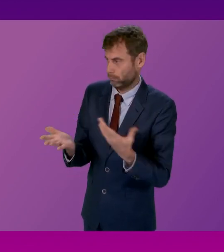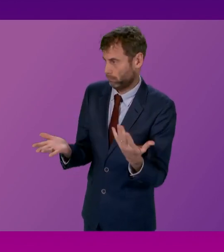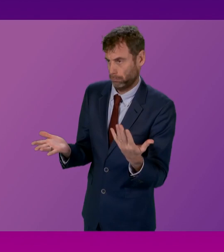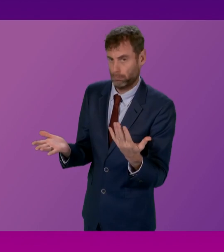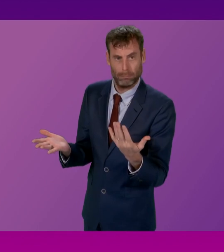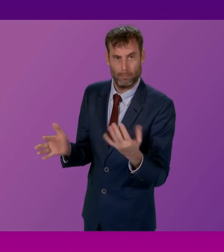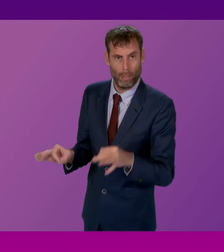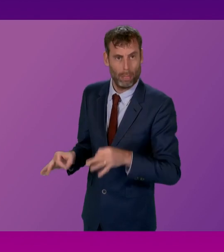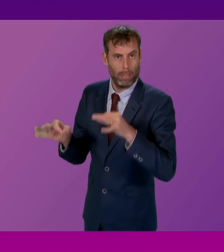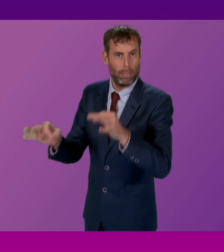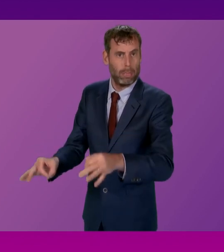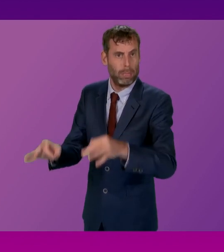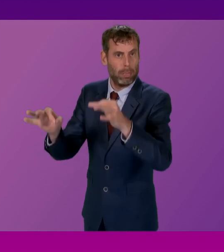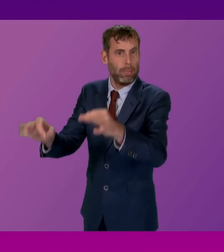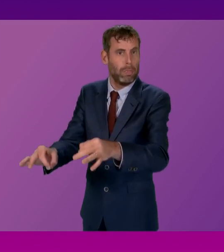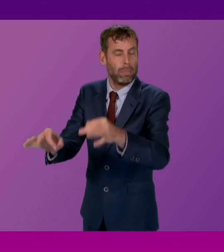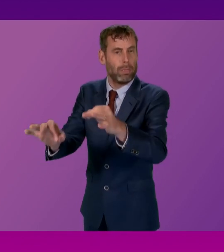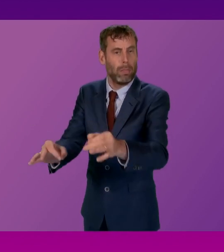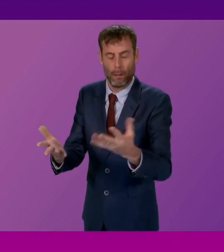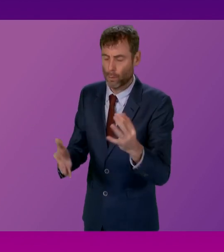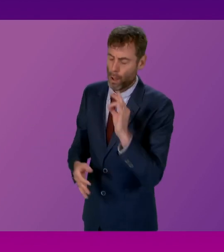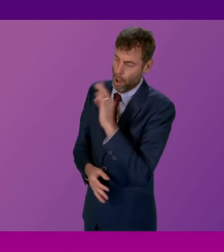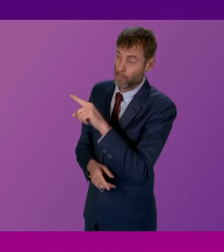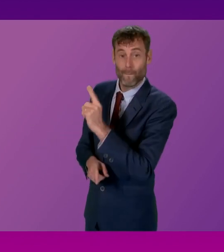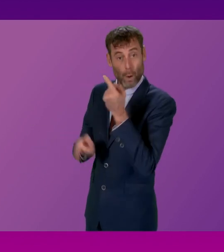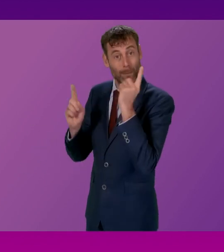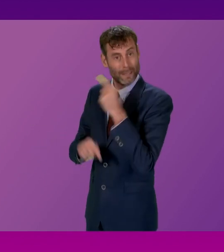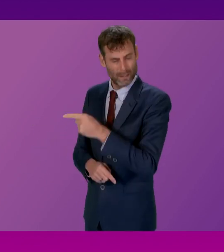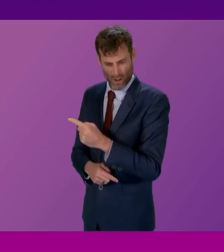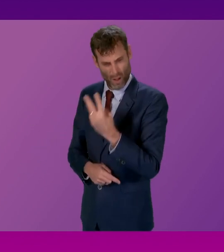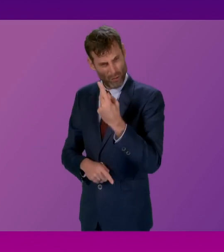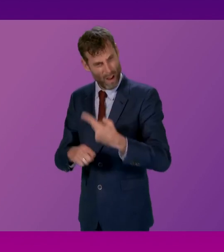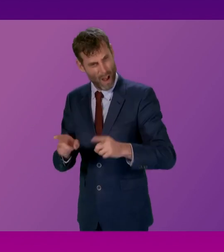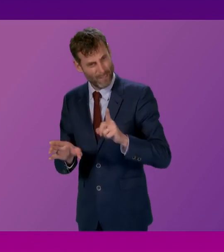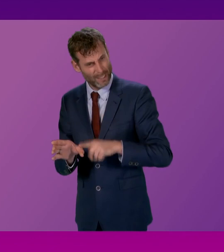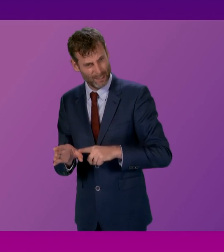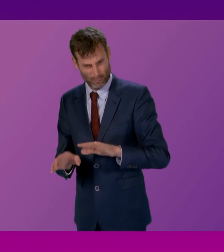come and gone. Does the First Minister accept that that is not good enough?